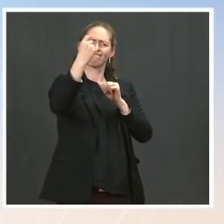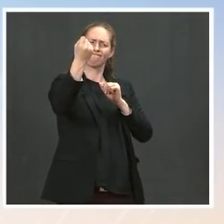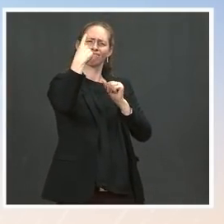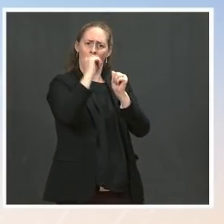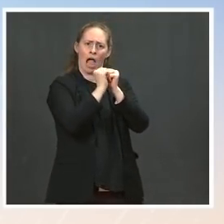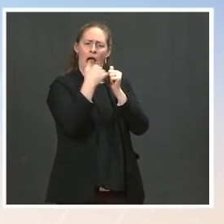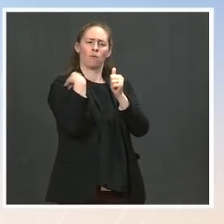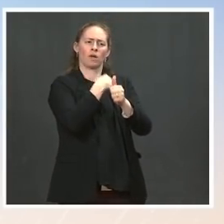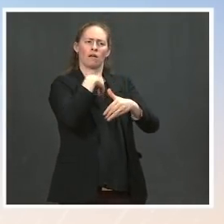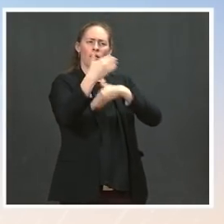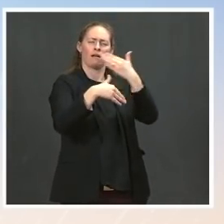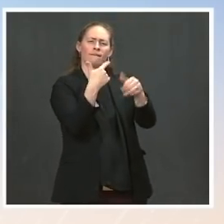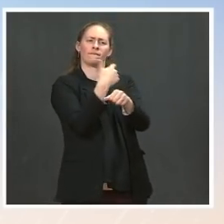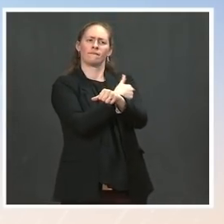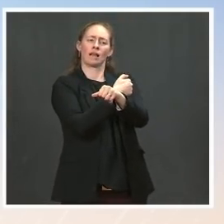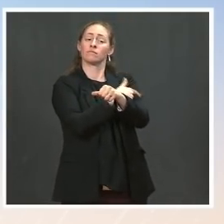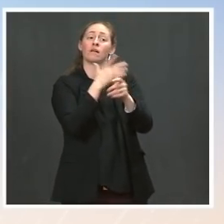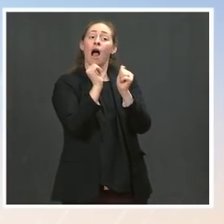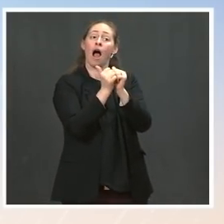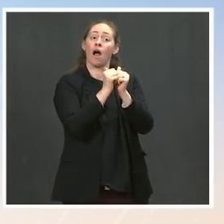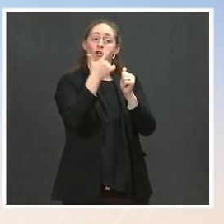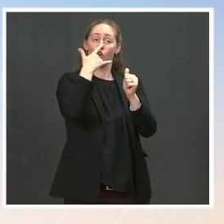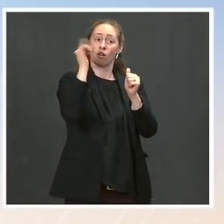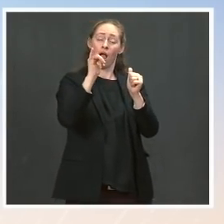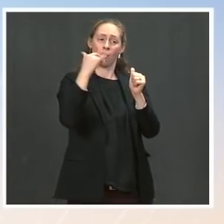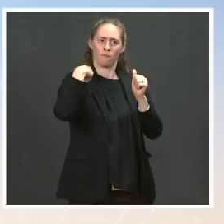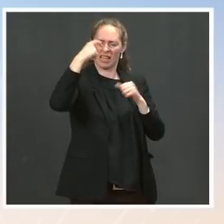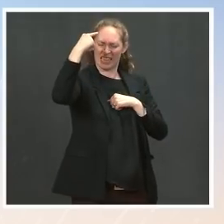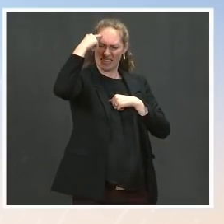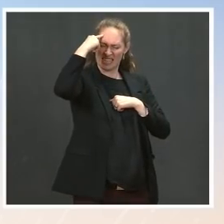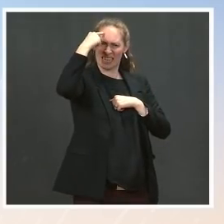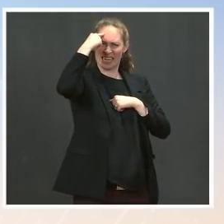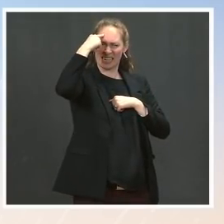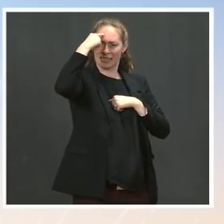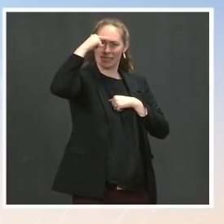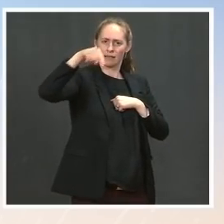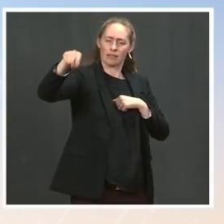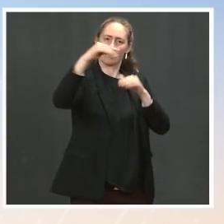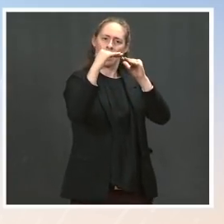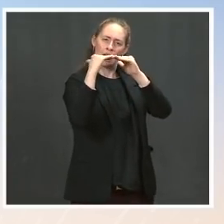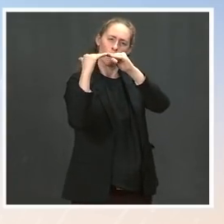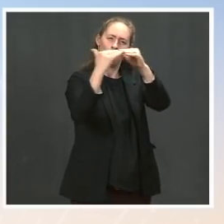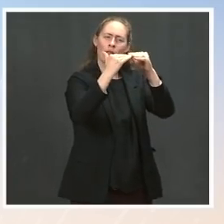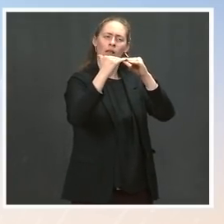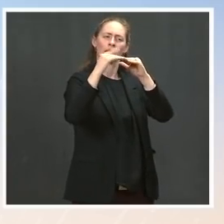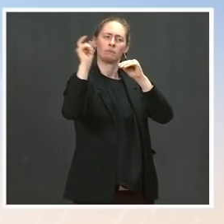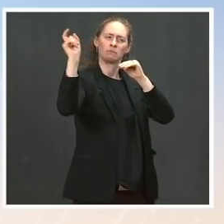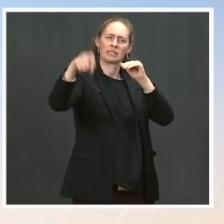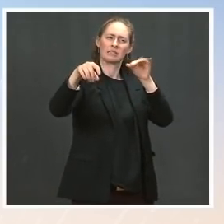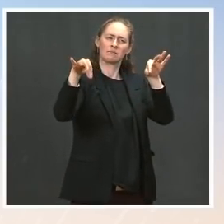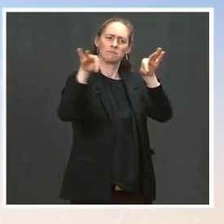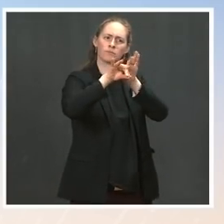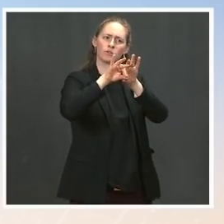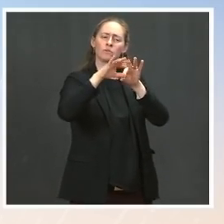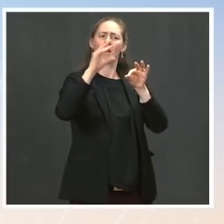It's done with equity in mind. It's done with the state -- the population, the adult population in mind.